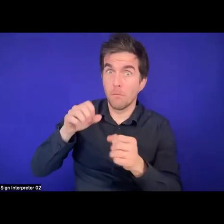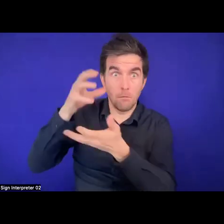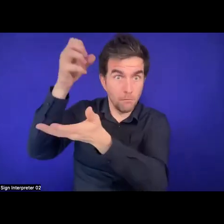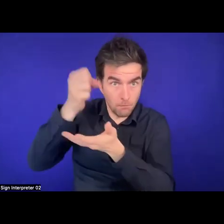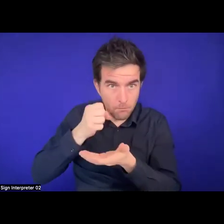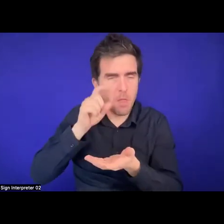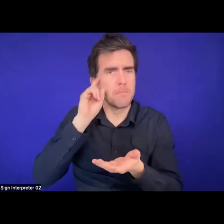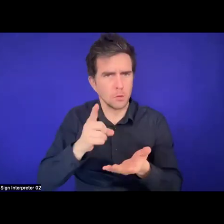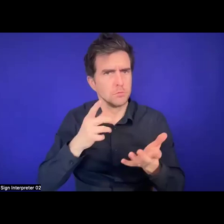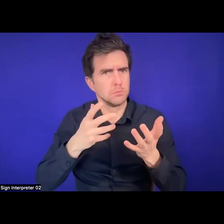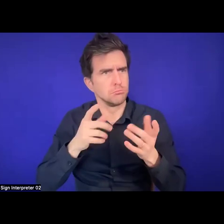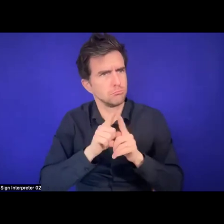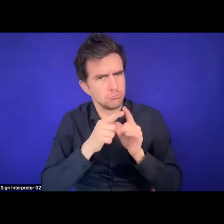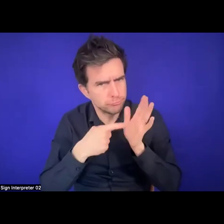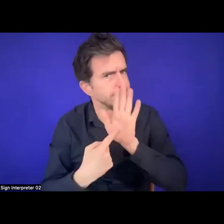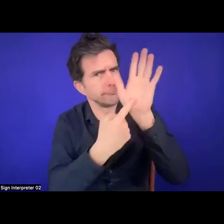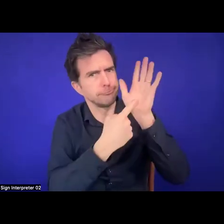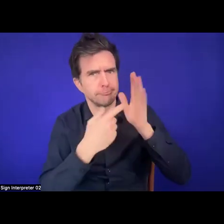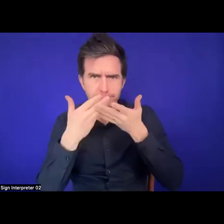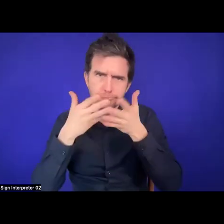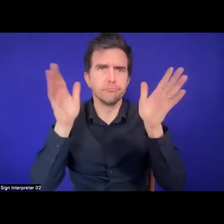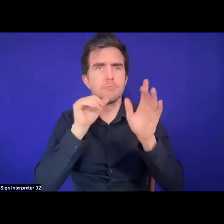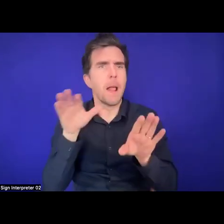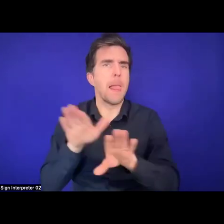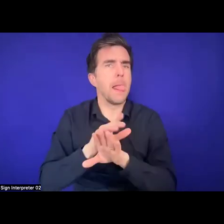As an outsideer, I was unfamiliar with this and to be honest, because I came to the